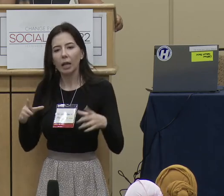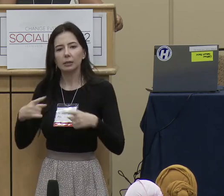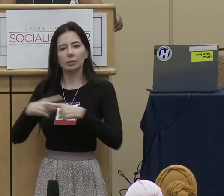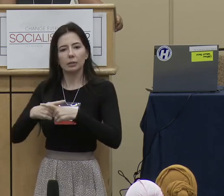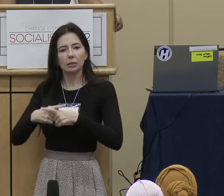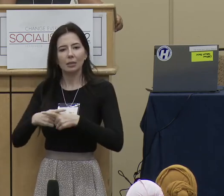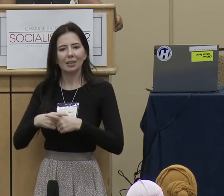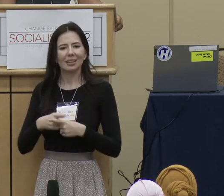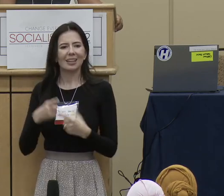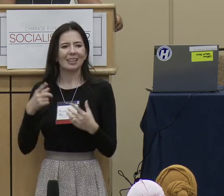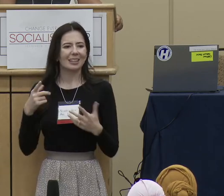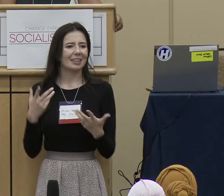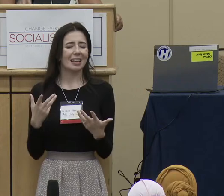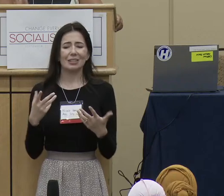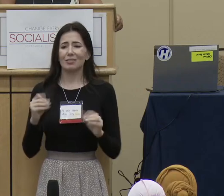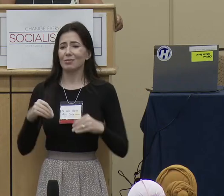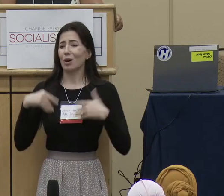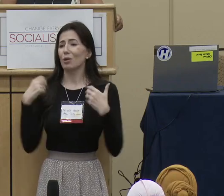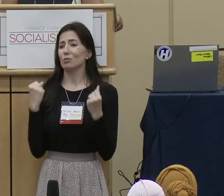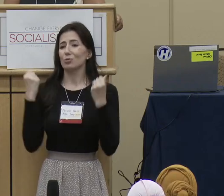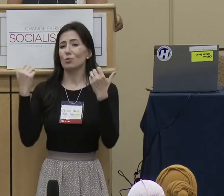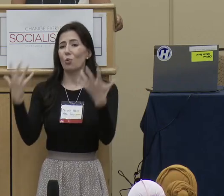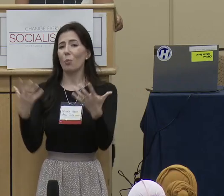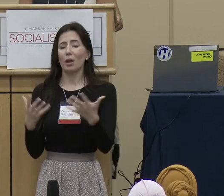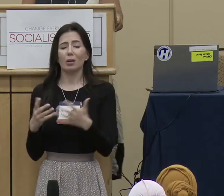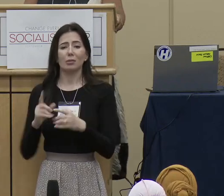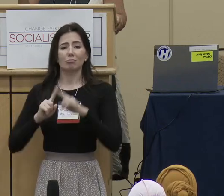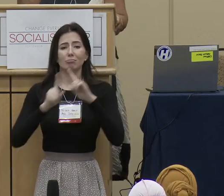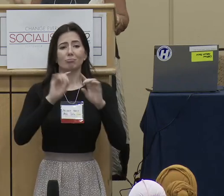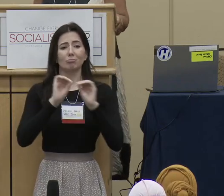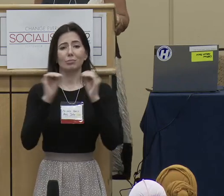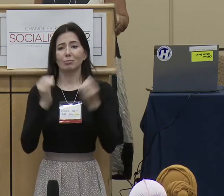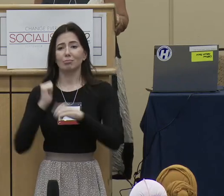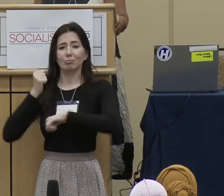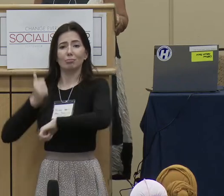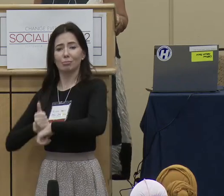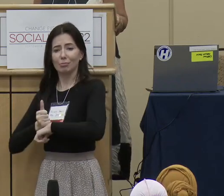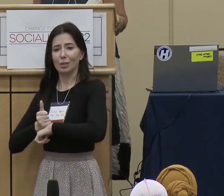violence. And this has convulsed so many movement